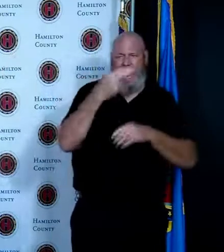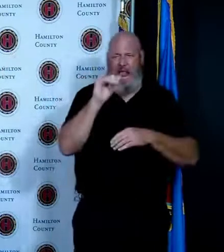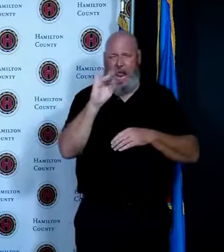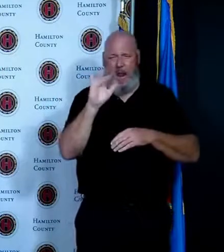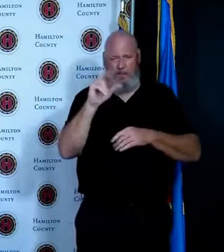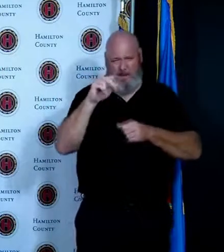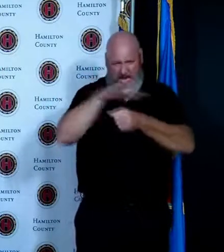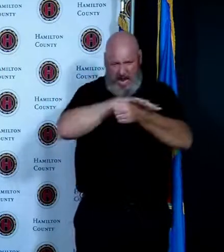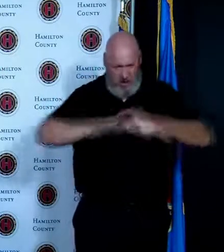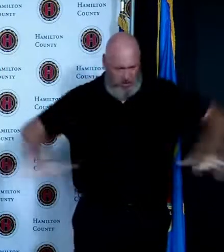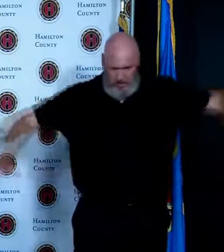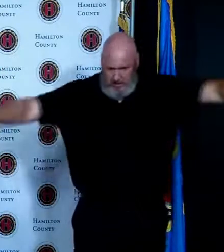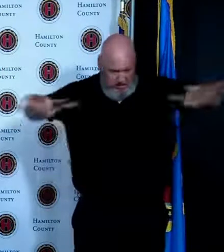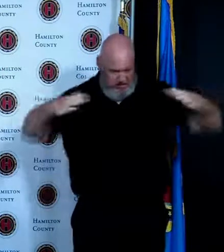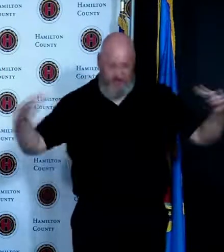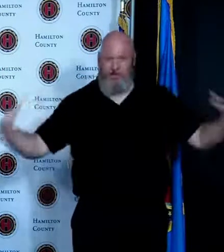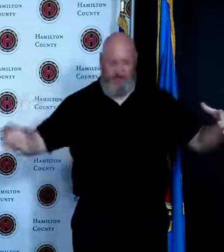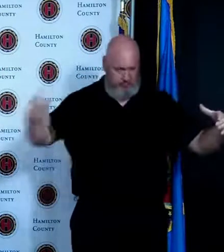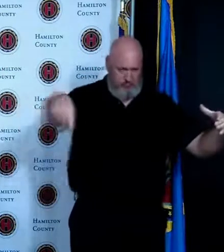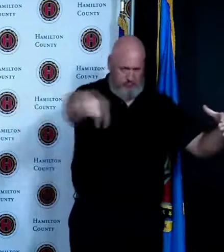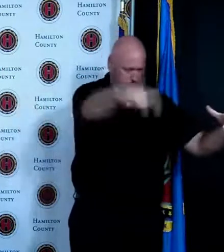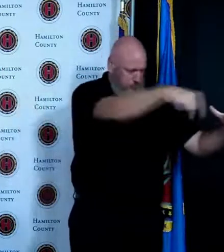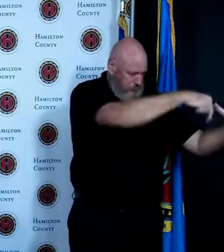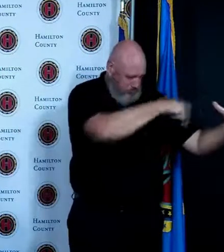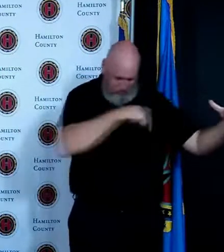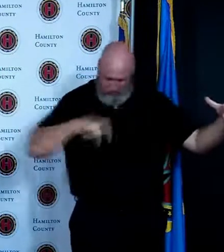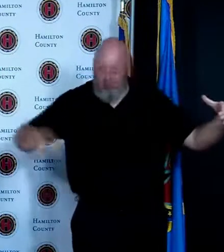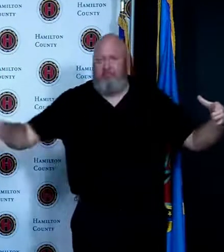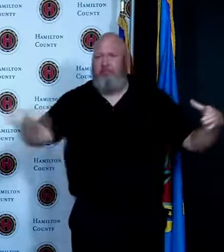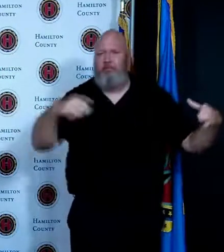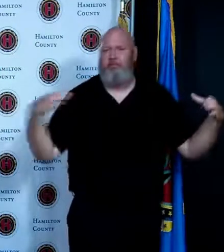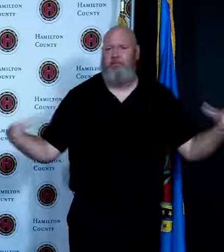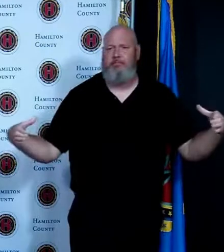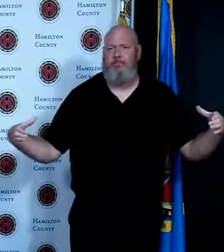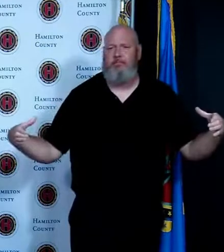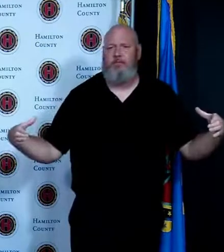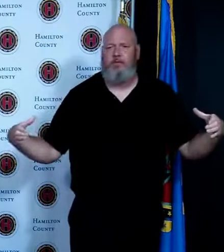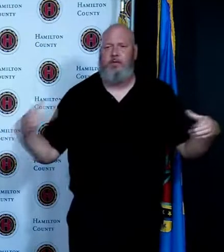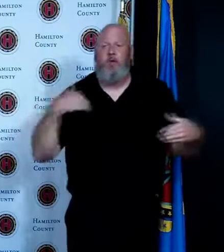through this process we know we will not have 100% compliance just like a